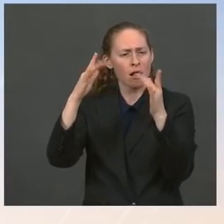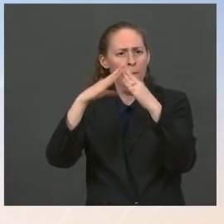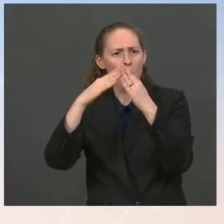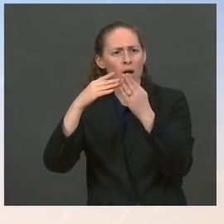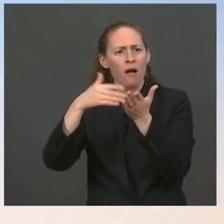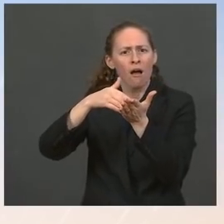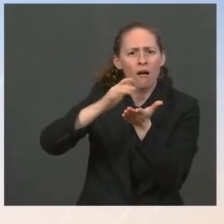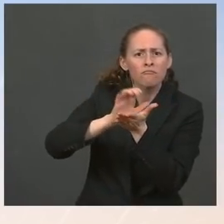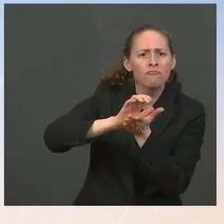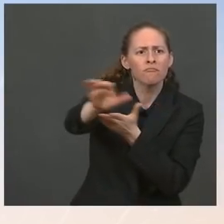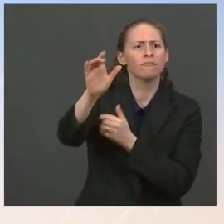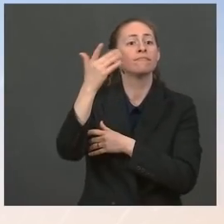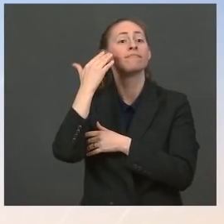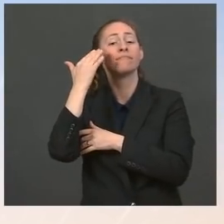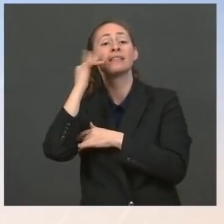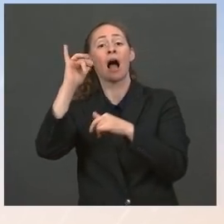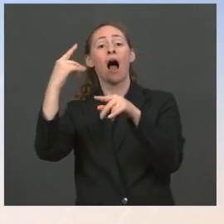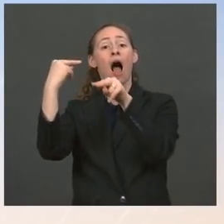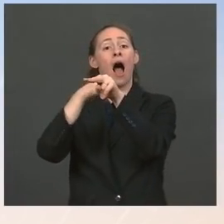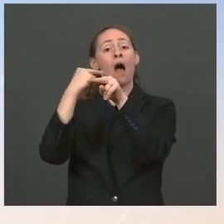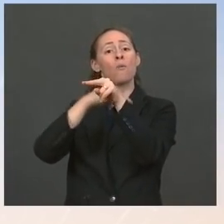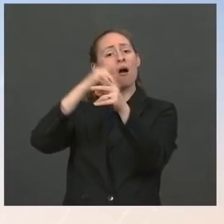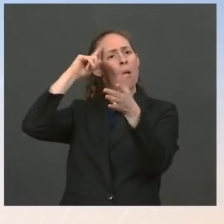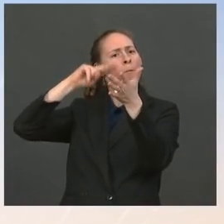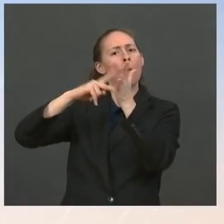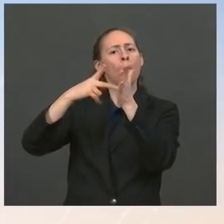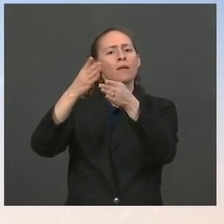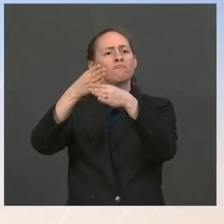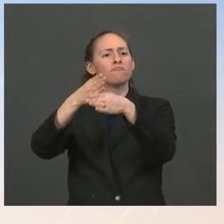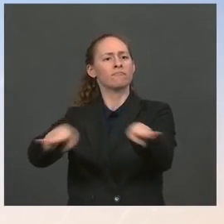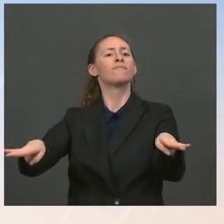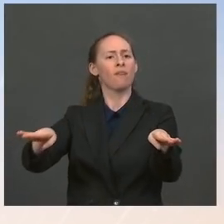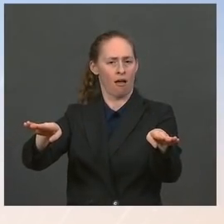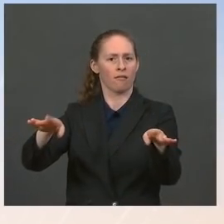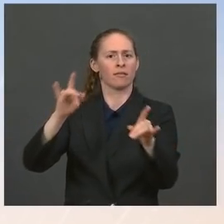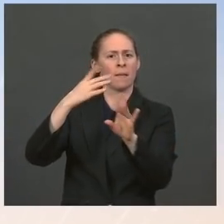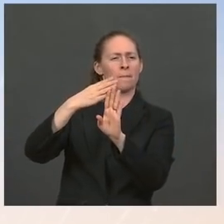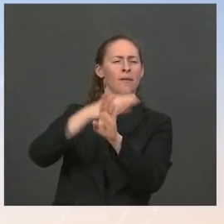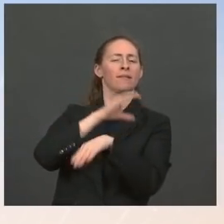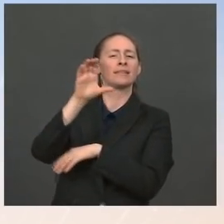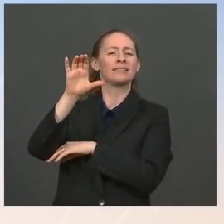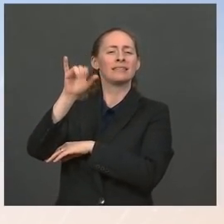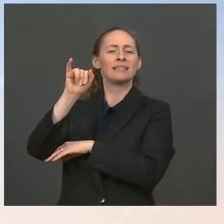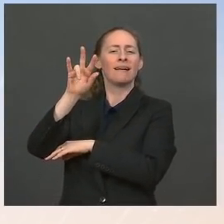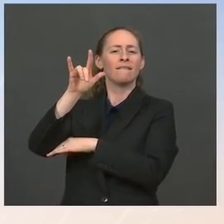and roadways were built before the Civil Rights Act, before the Voting Rights Act, and were made -- meant to be racist.